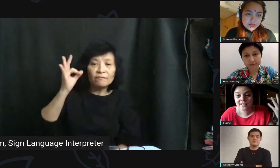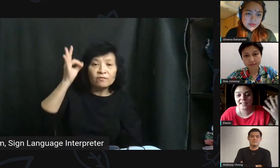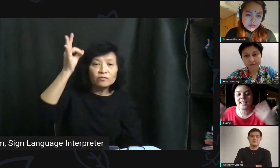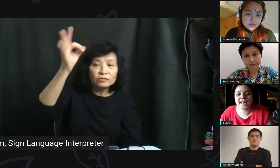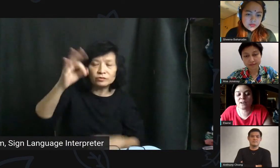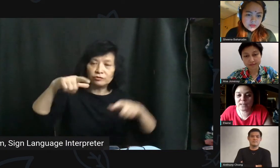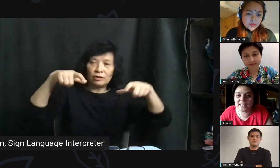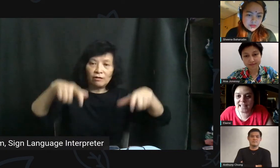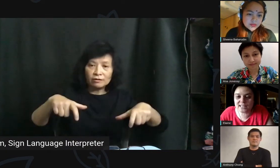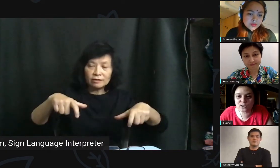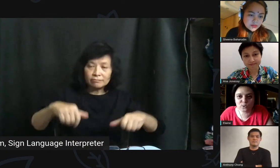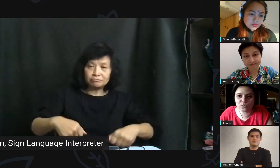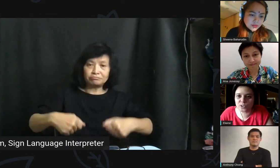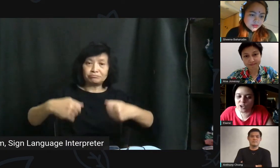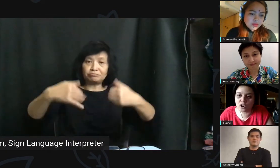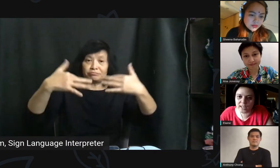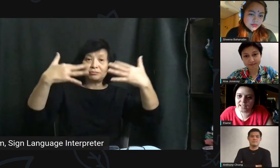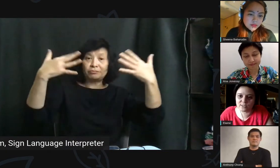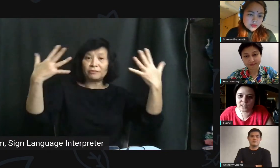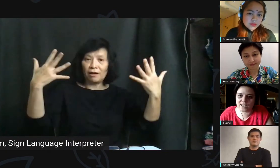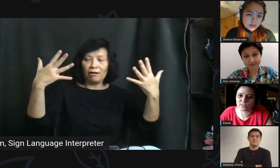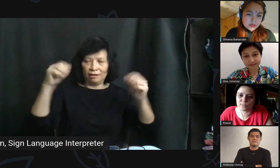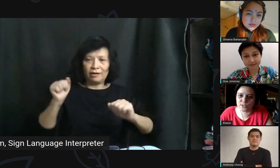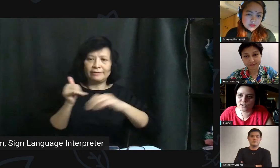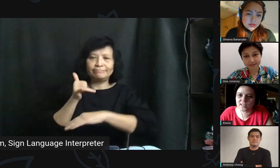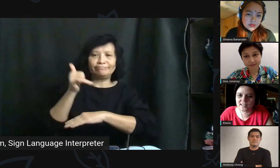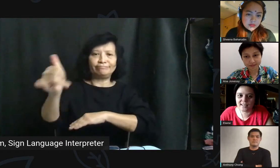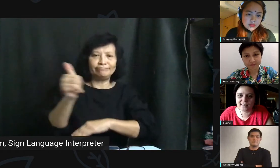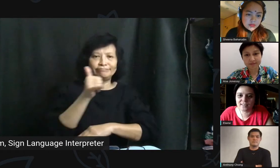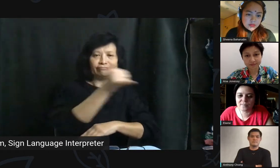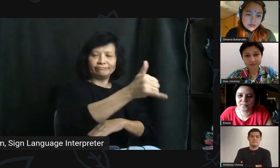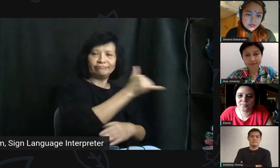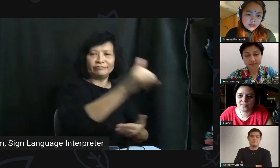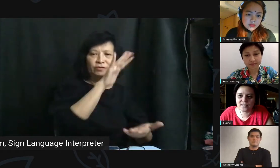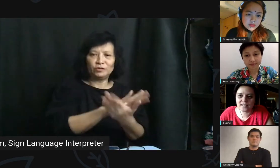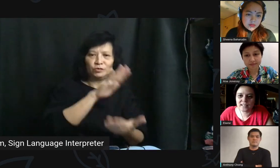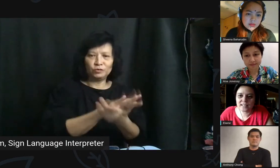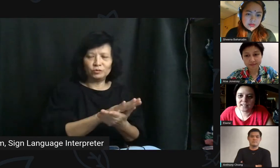and we can get into schools and all get into classroom and do this together.